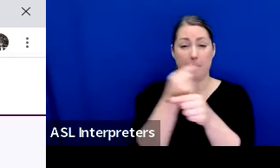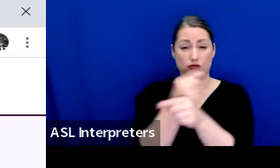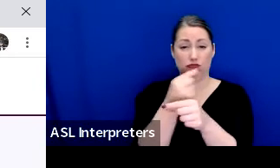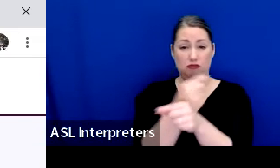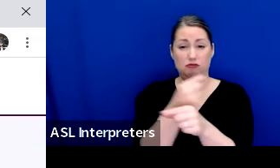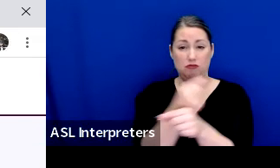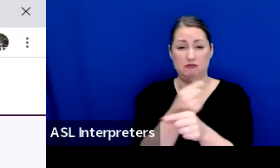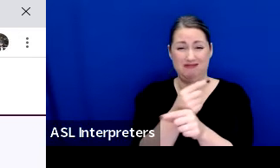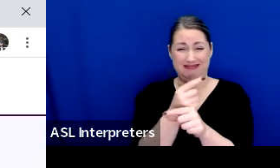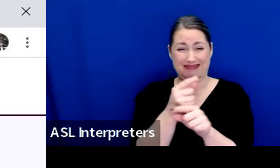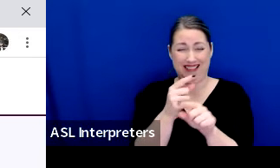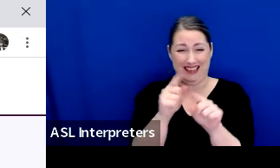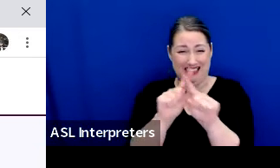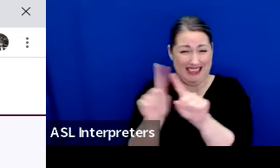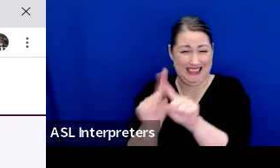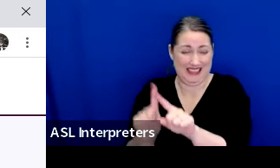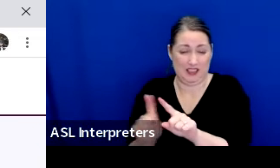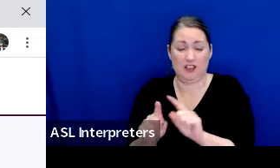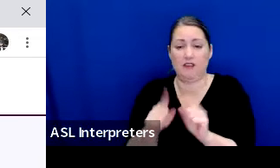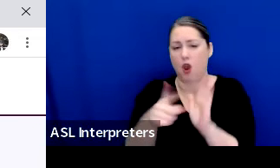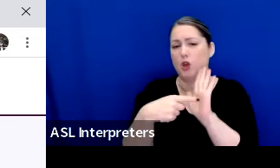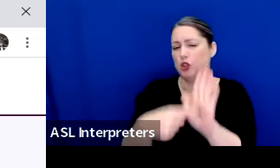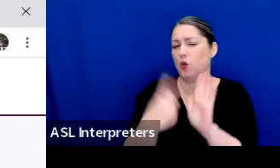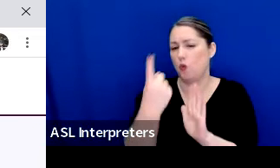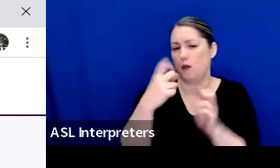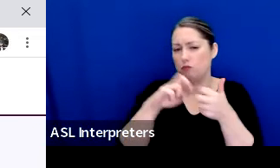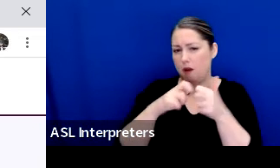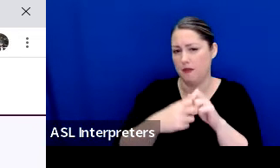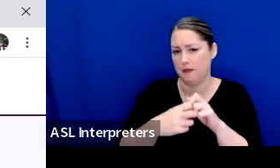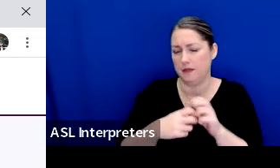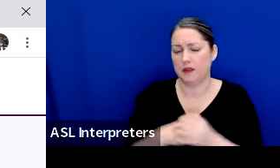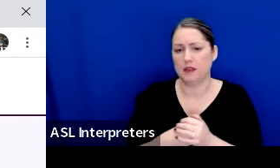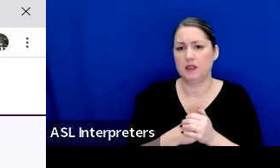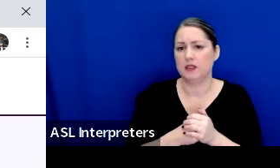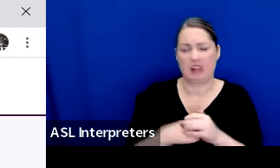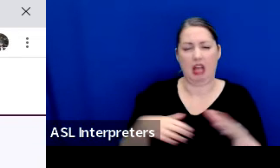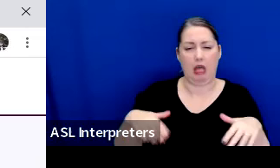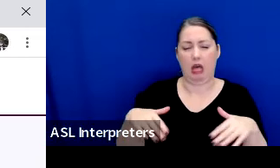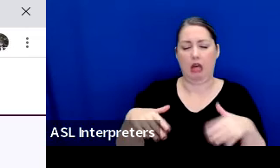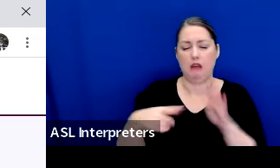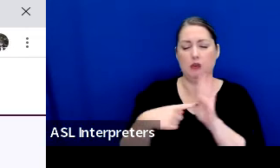You can have problems, I show you one of those, and I probably should. That's the thing I haven't shown you, and that's a biggie.